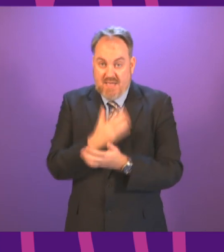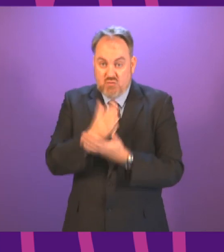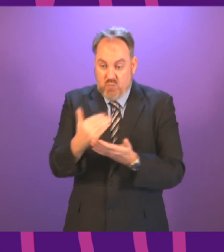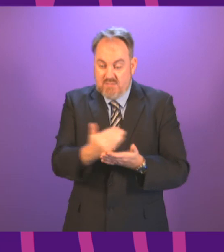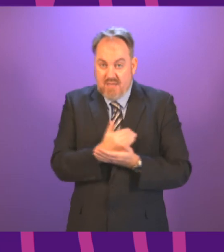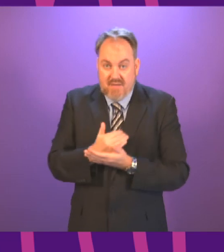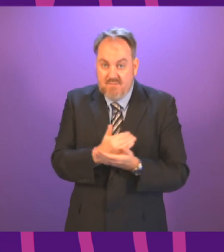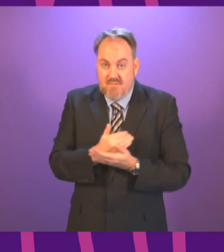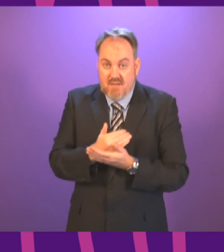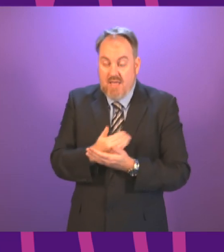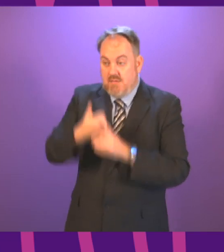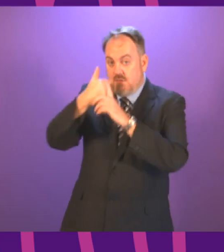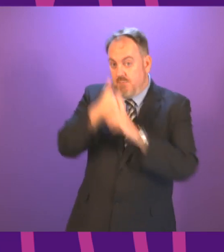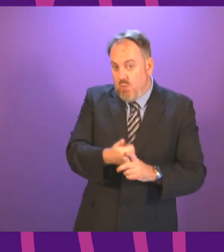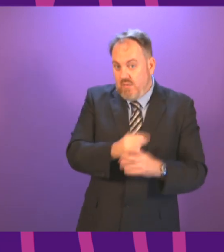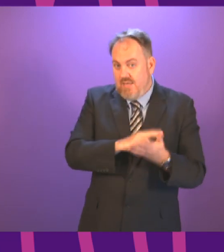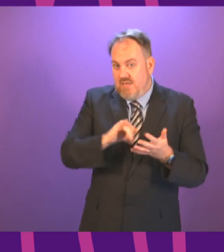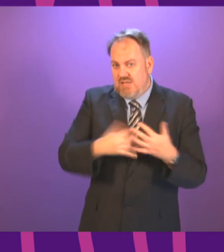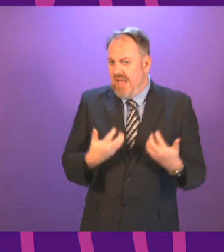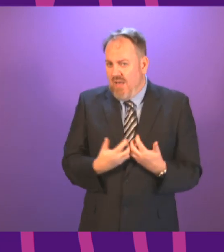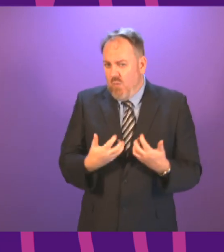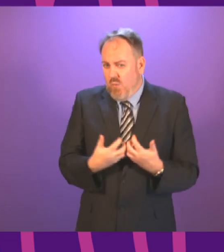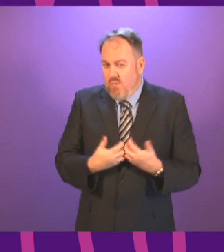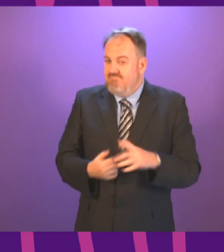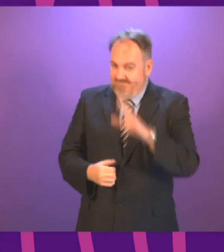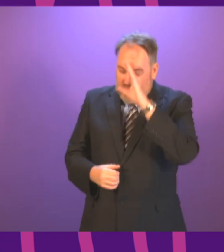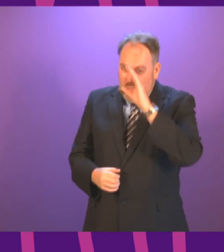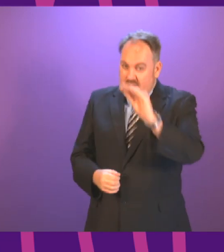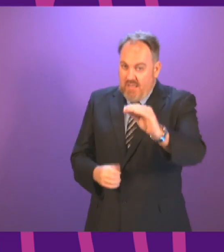keeping Covid under control and therefore protecting the NHS from that particular winter